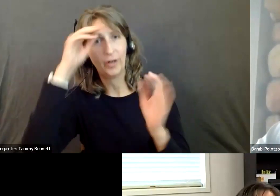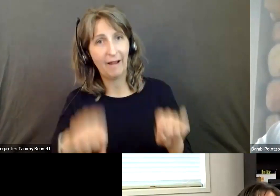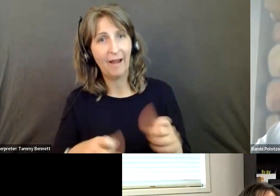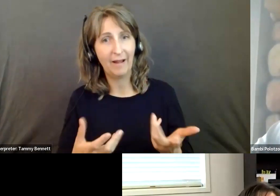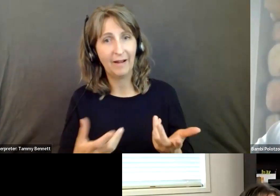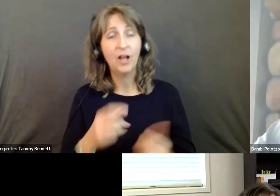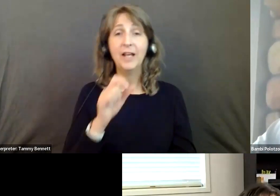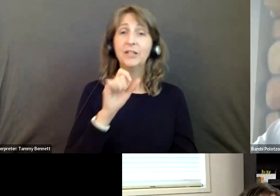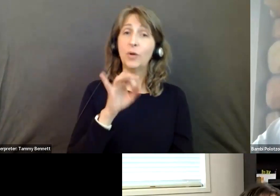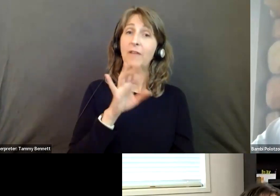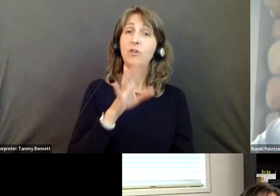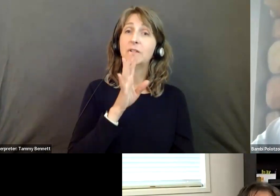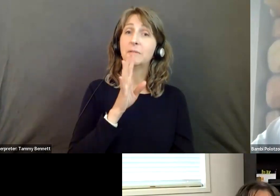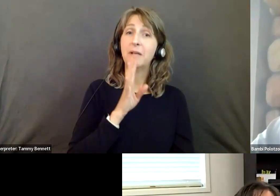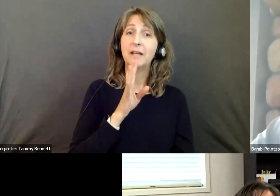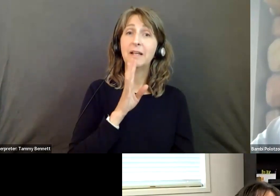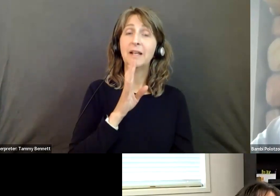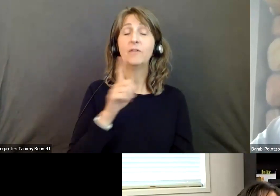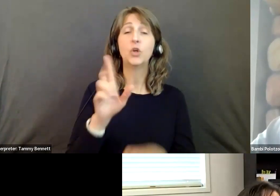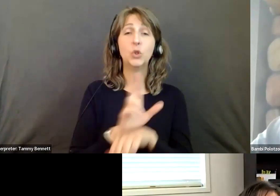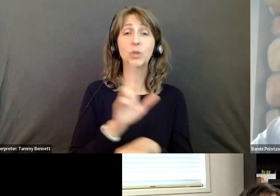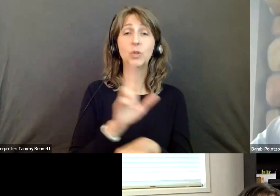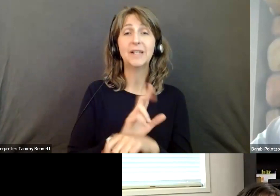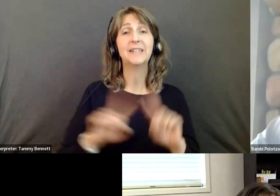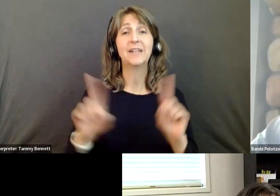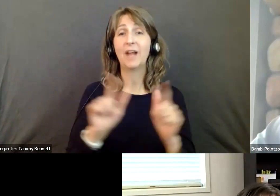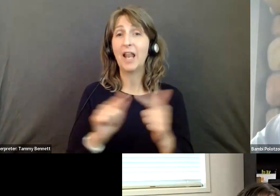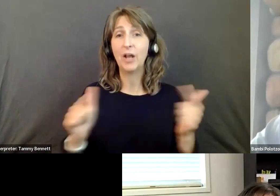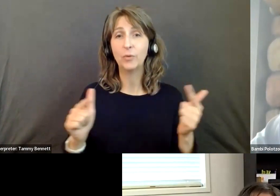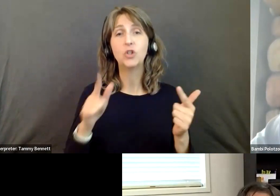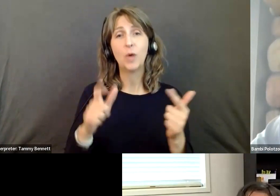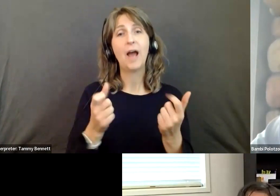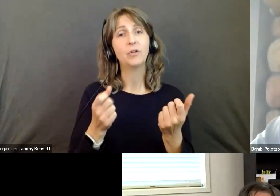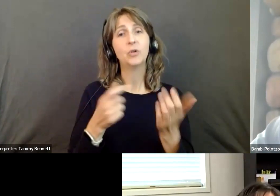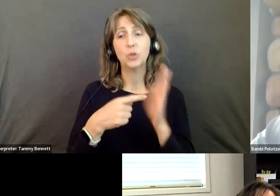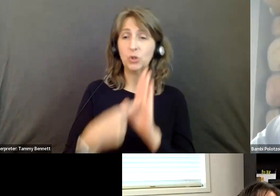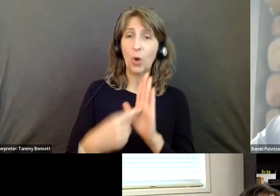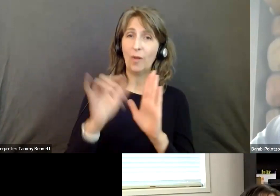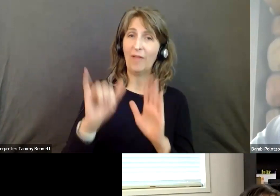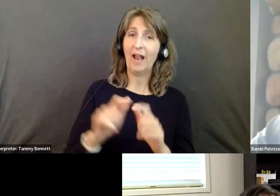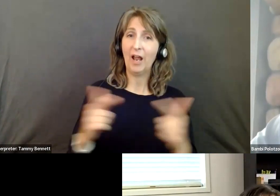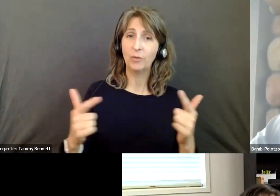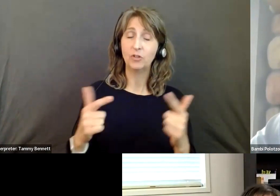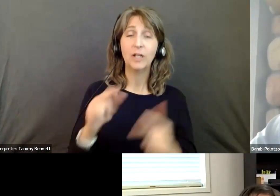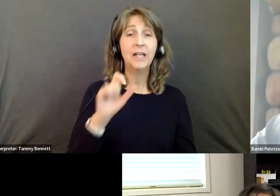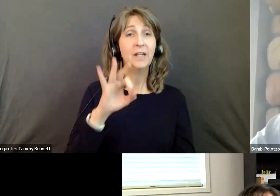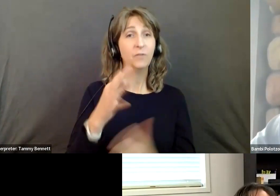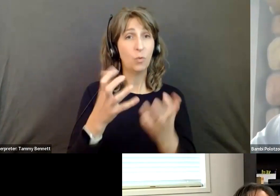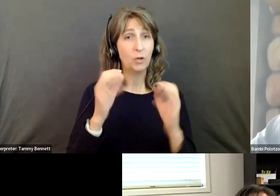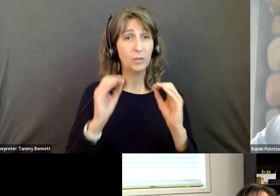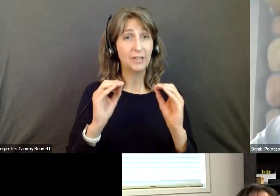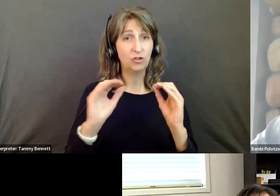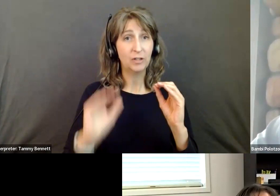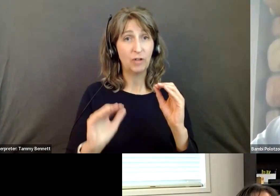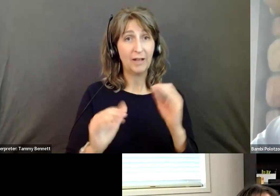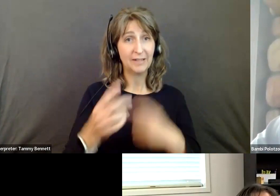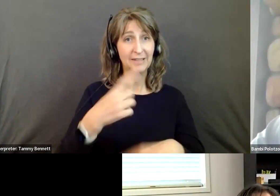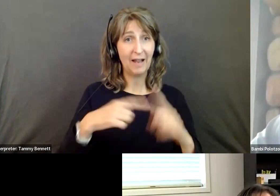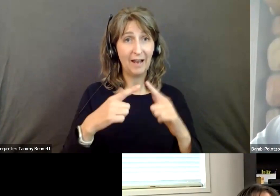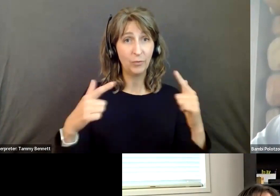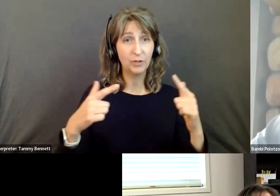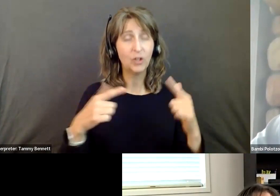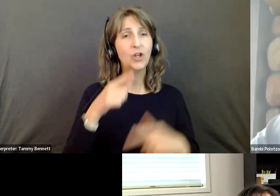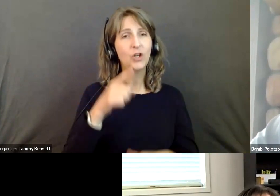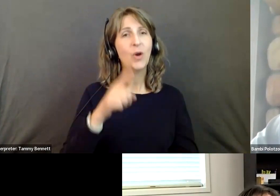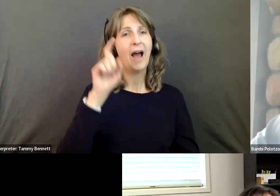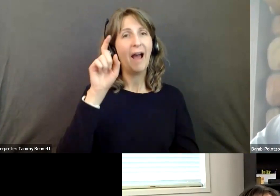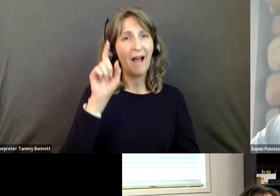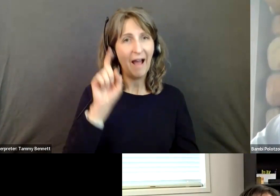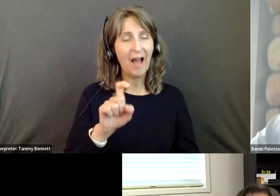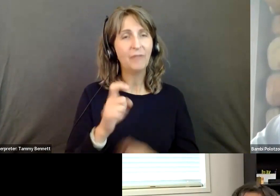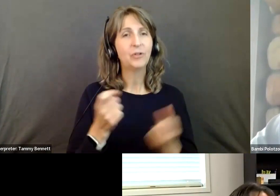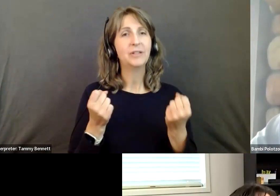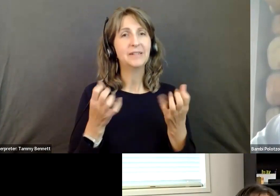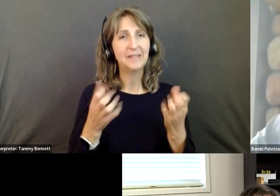You have to use that language. Just like if the child was learning sign language. In order to learn that language, you have to use that language with that child in the environment.